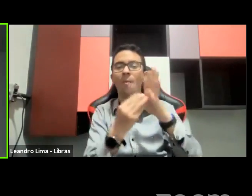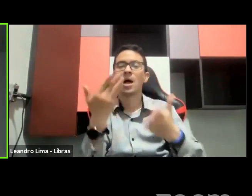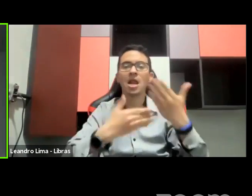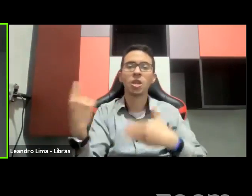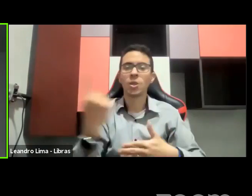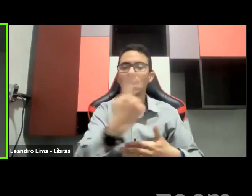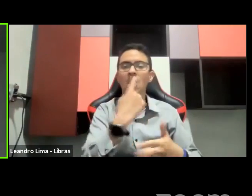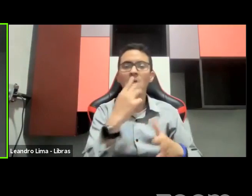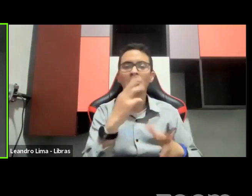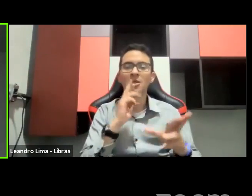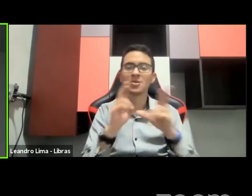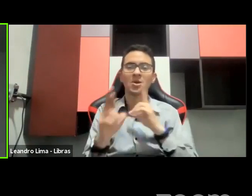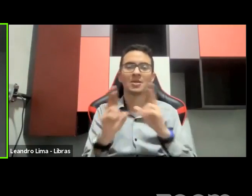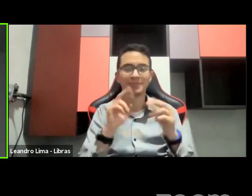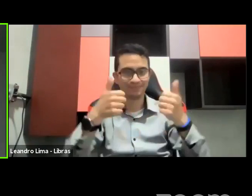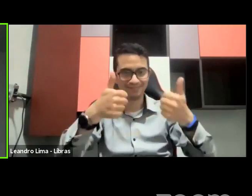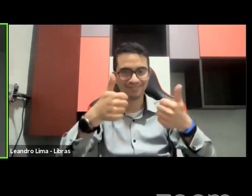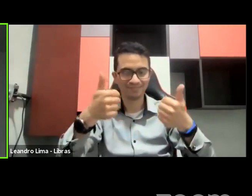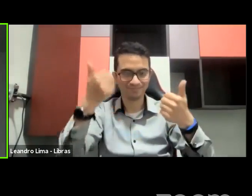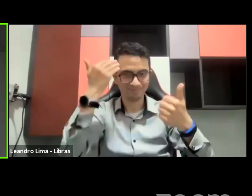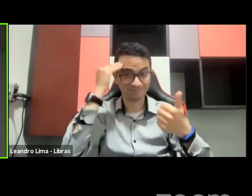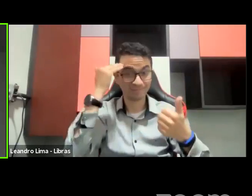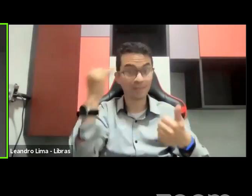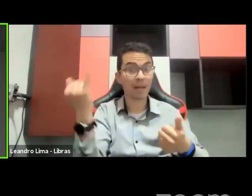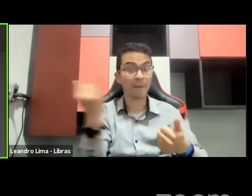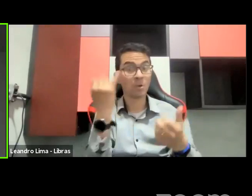And also, it is very important that individuals.